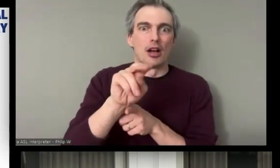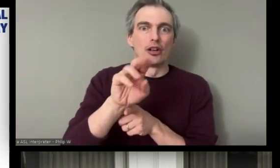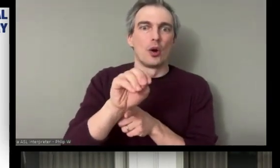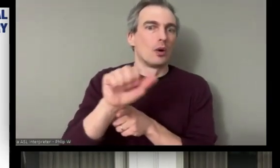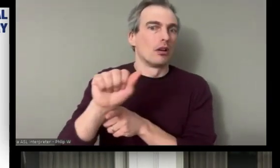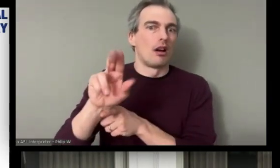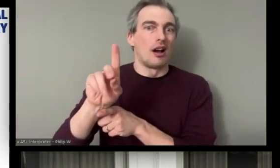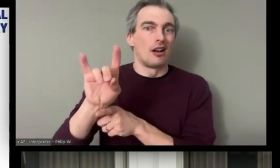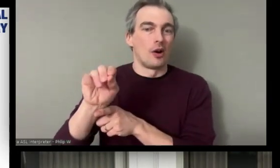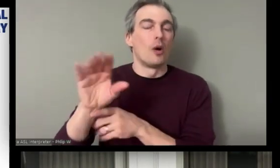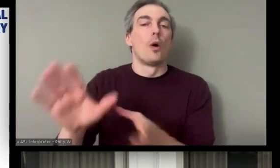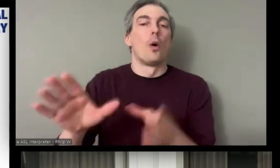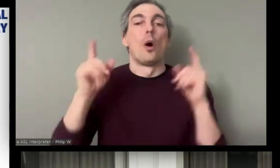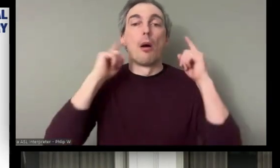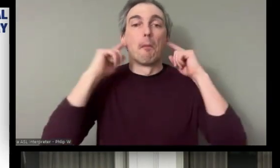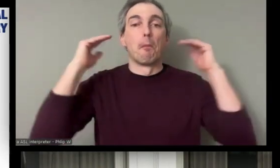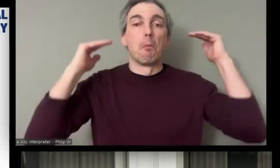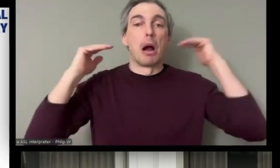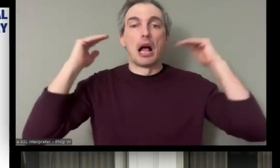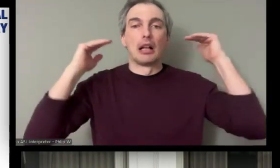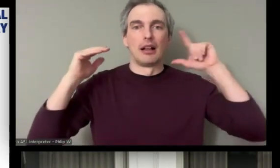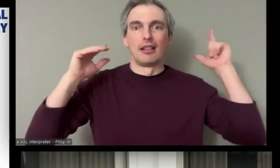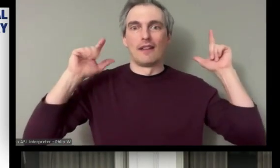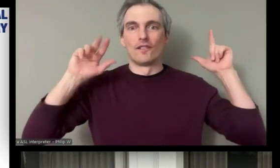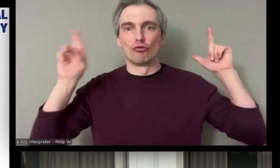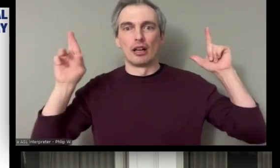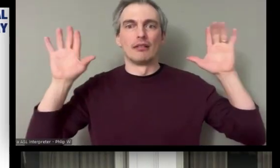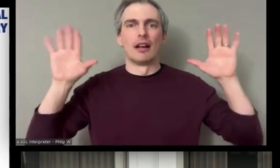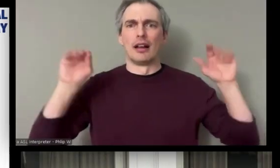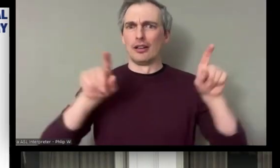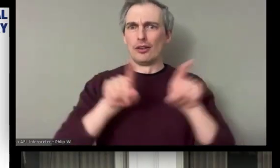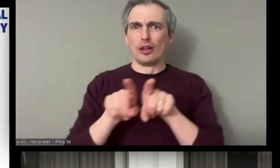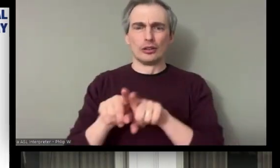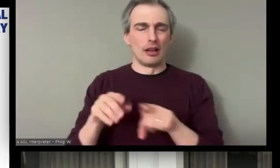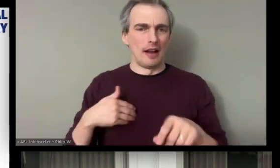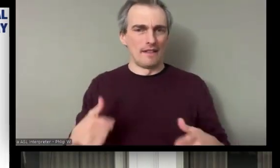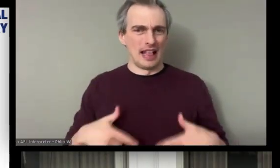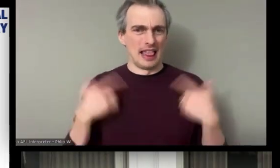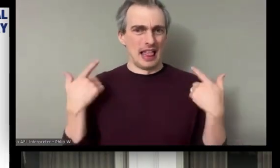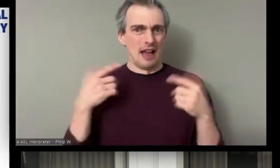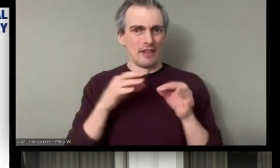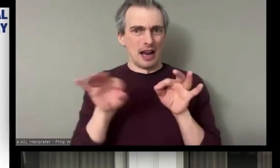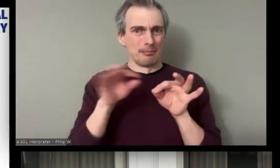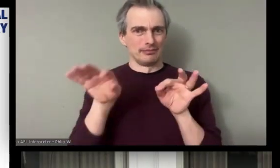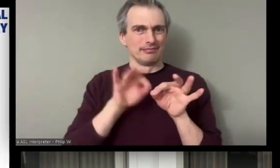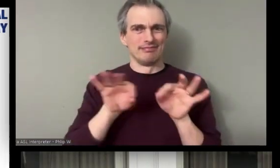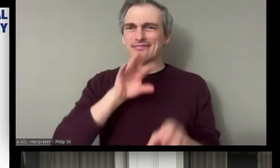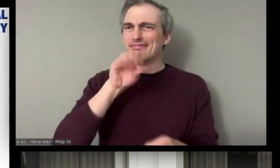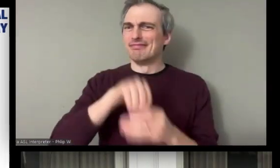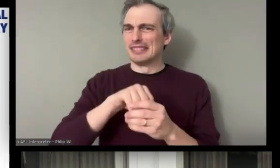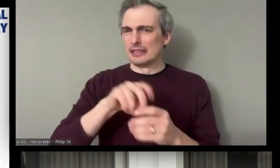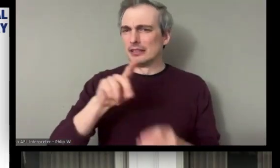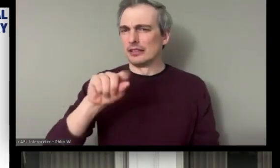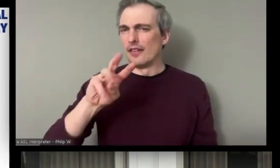And now they do have live captions in the device. Again, it varies on whether those captions work